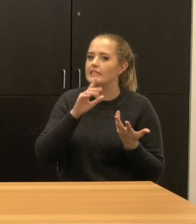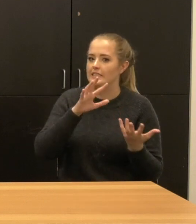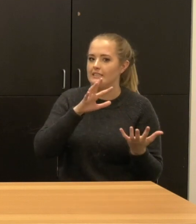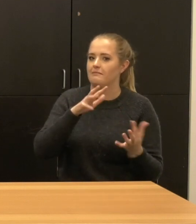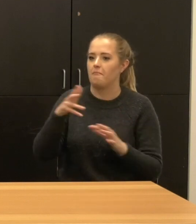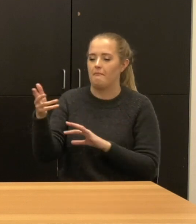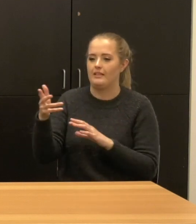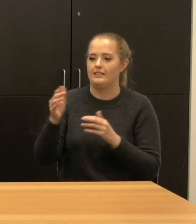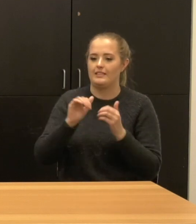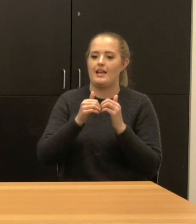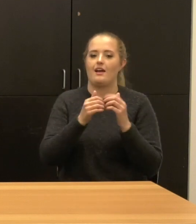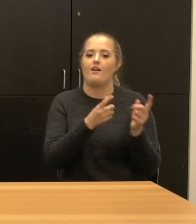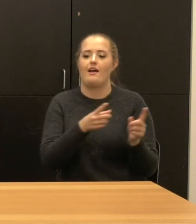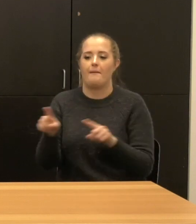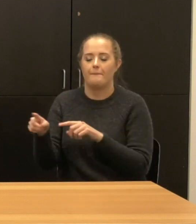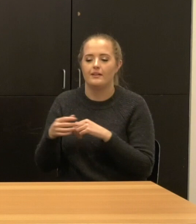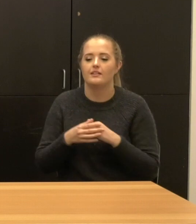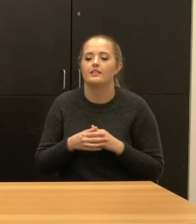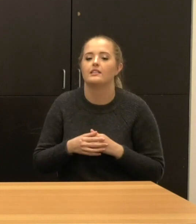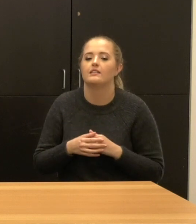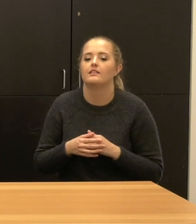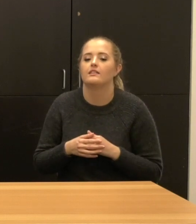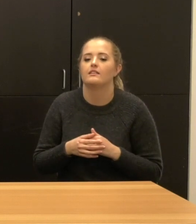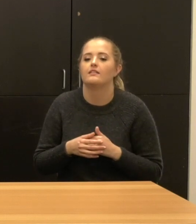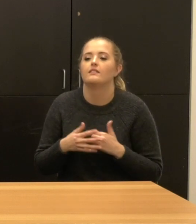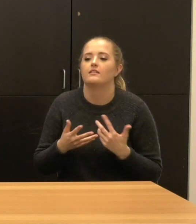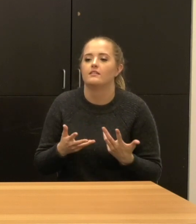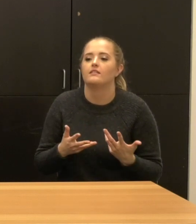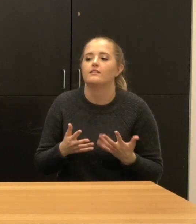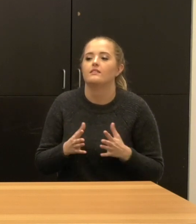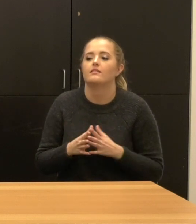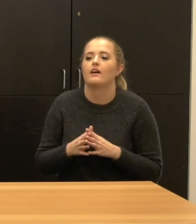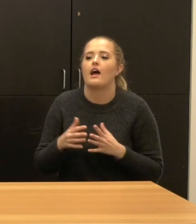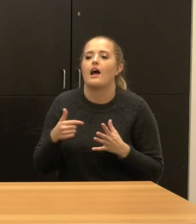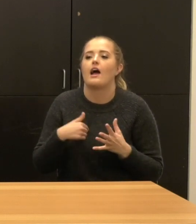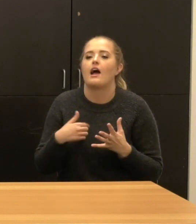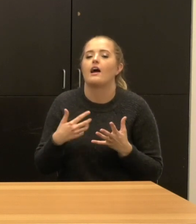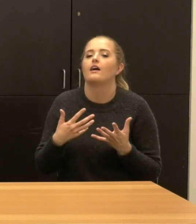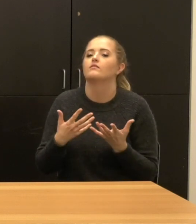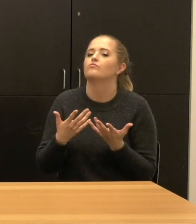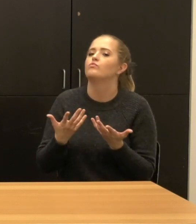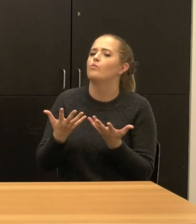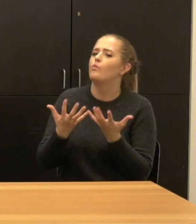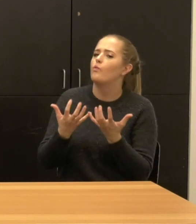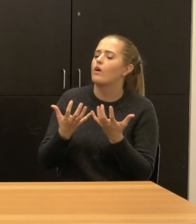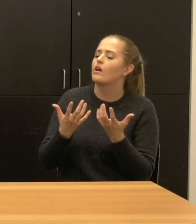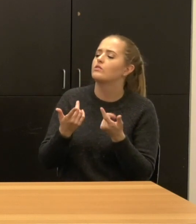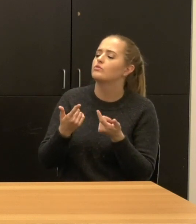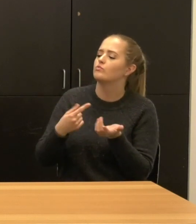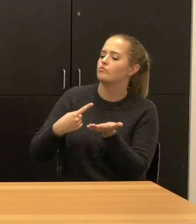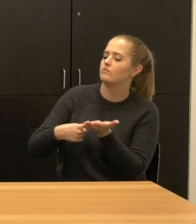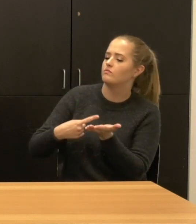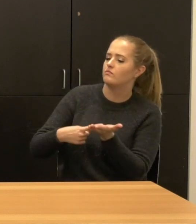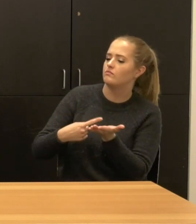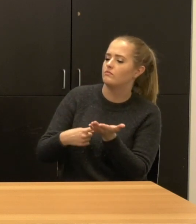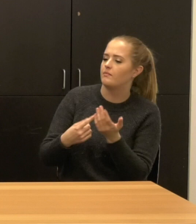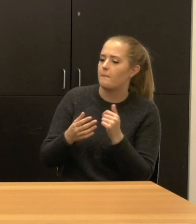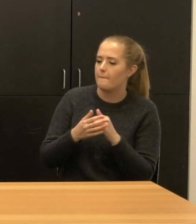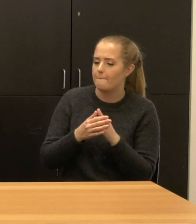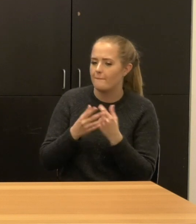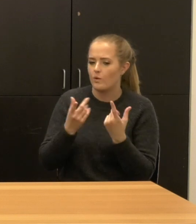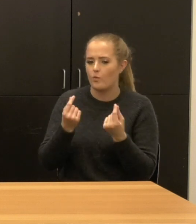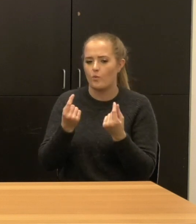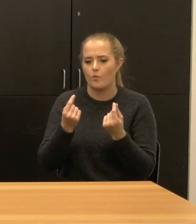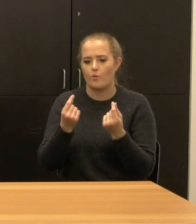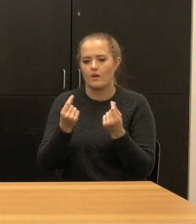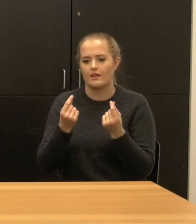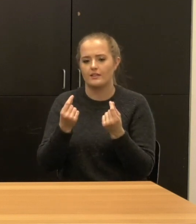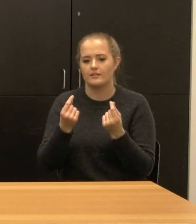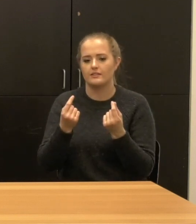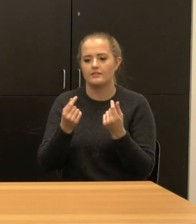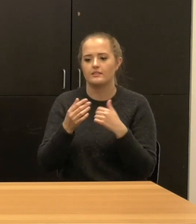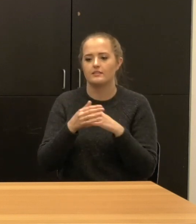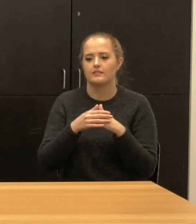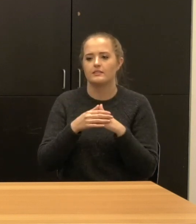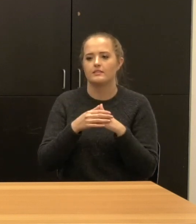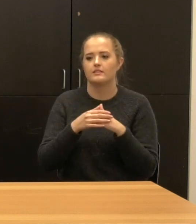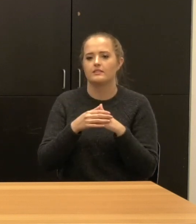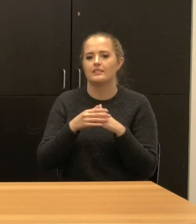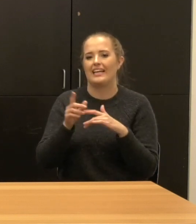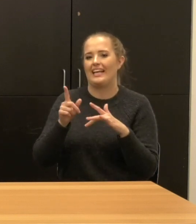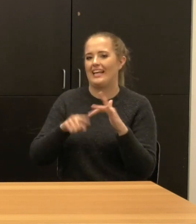Uh, I want to take a moment to talk about the gap between livedexperience, a personal